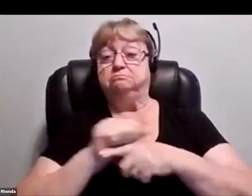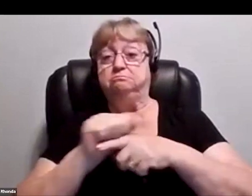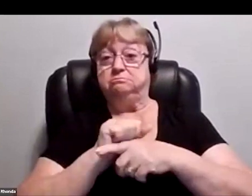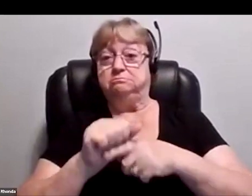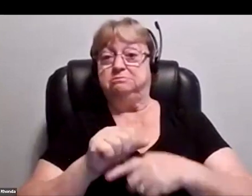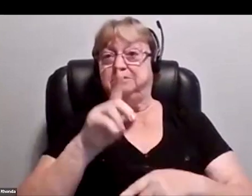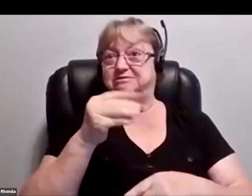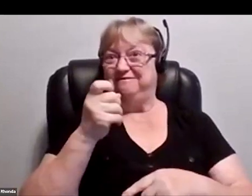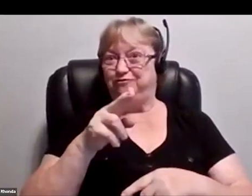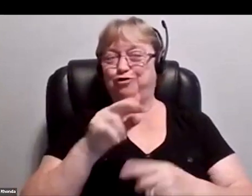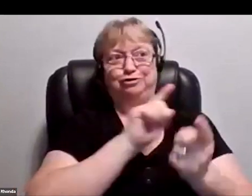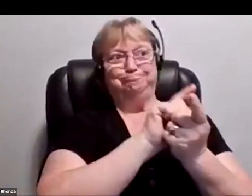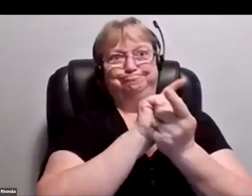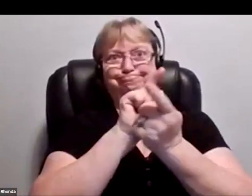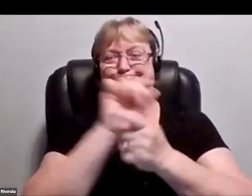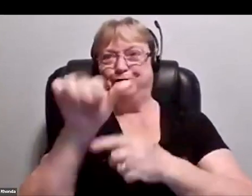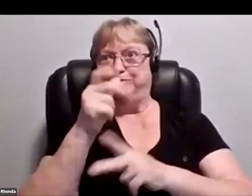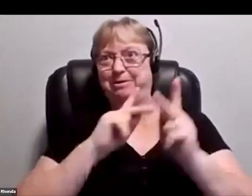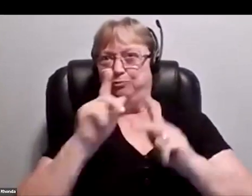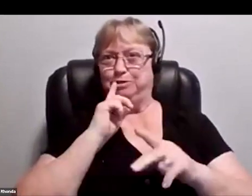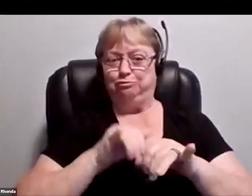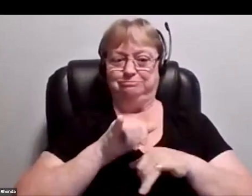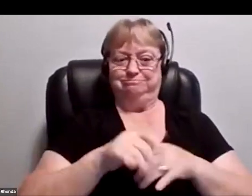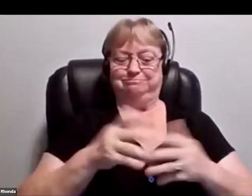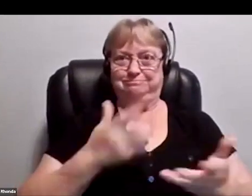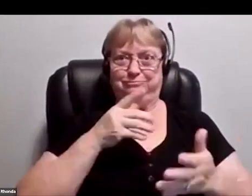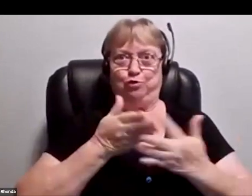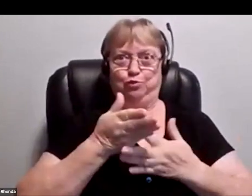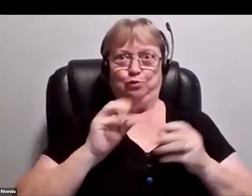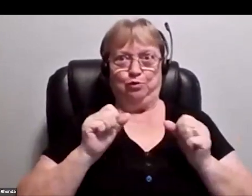other people that you'll be wintering over with and basically getting to know those people